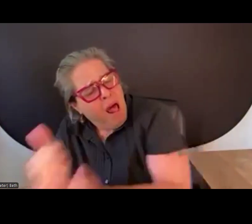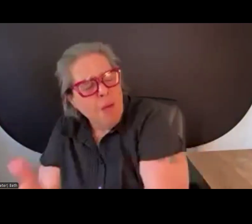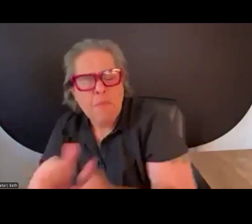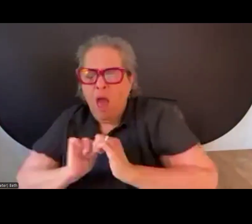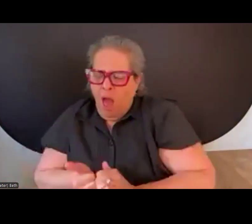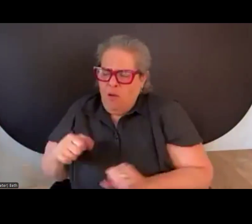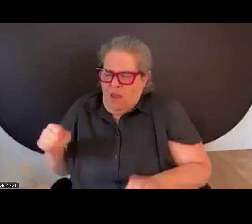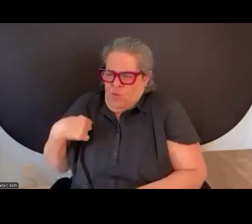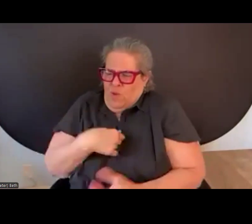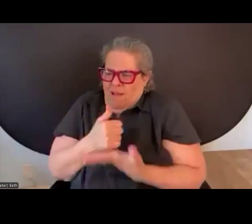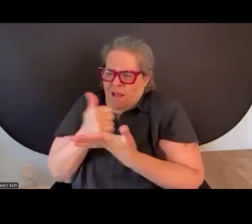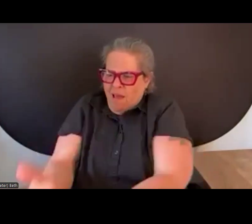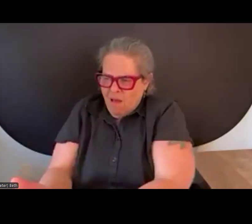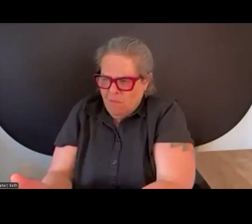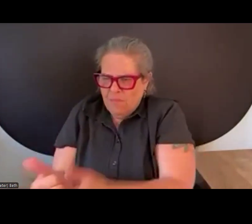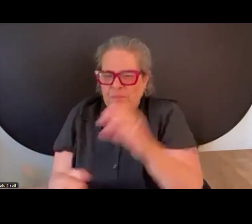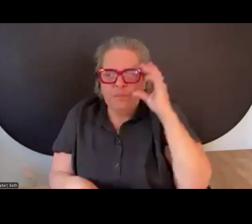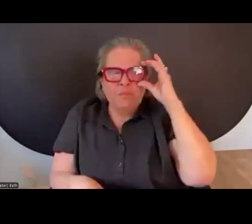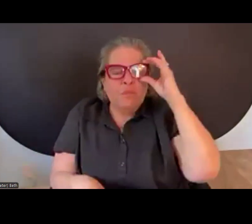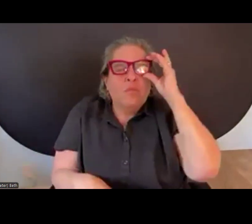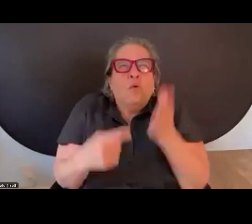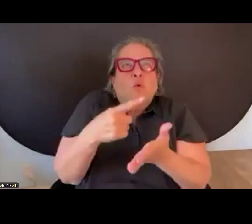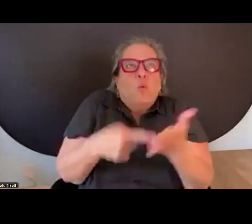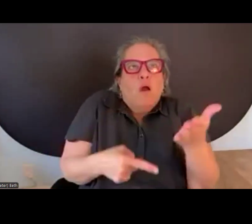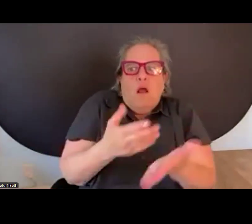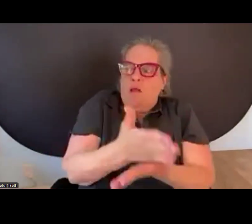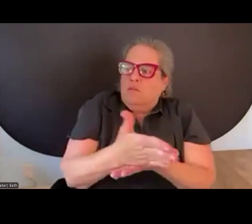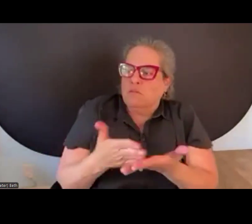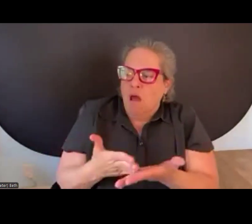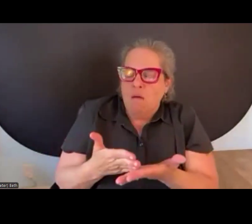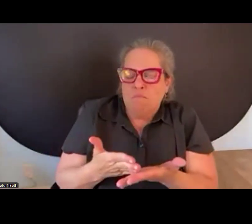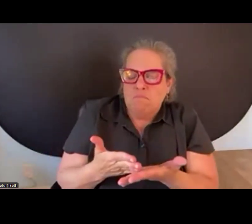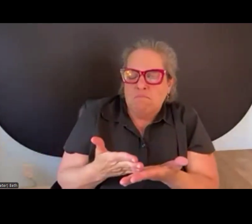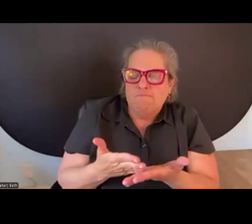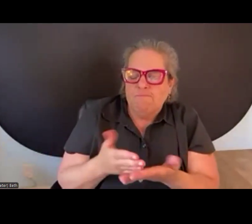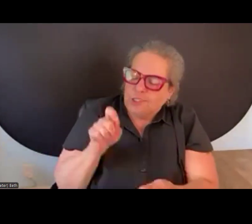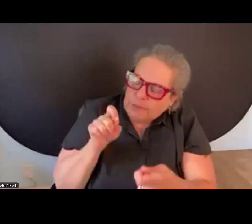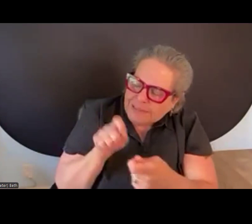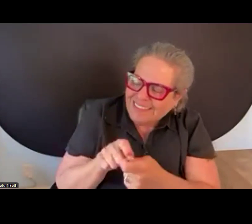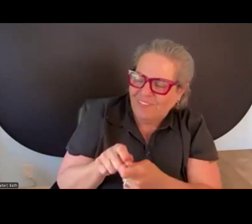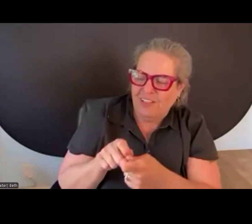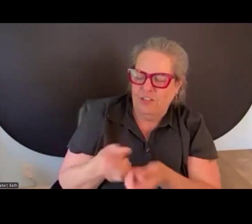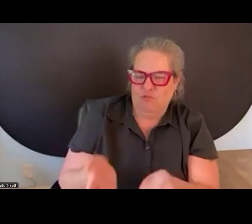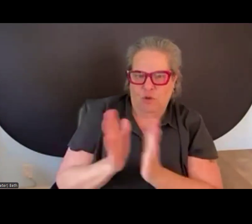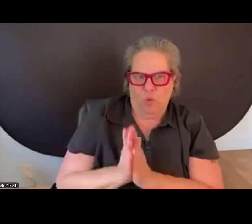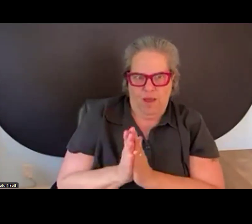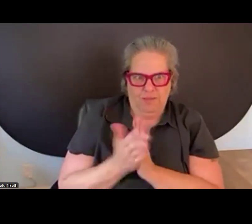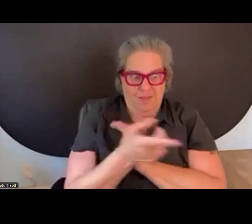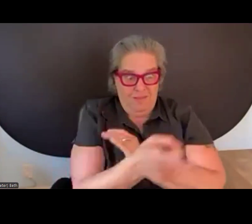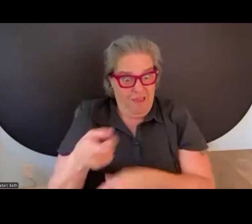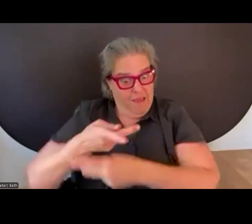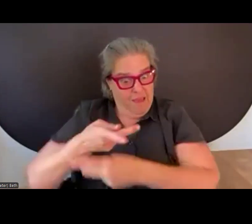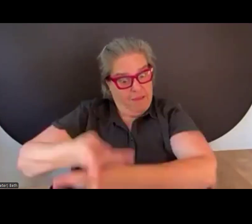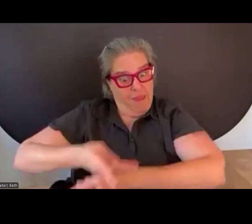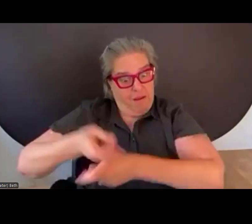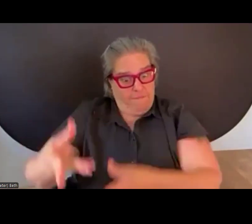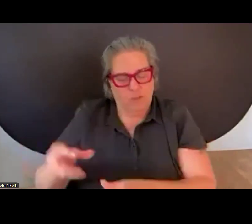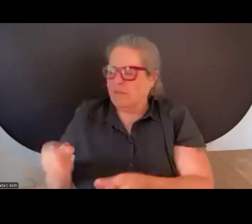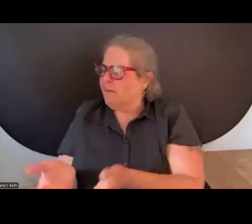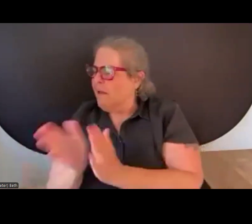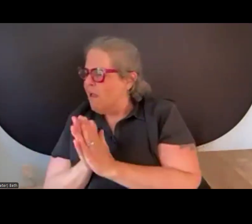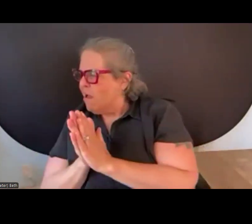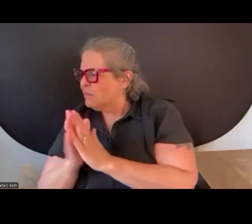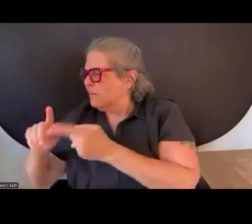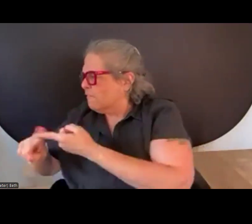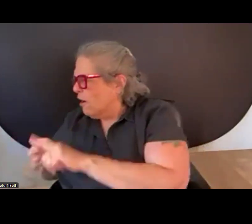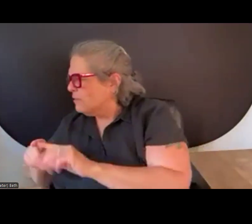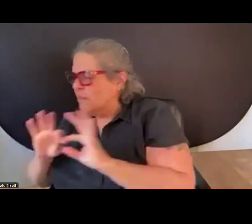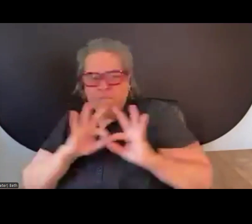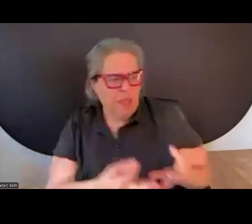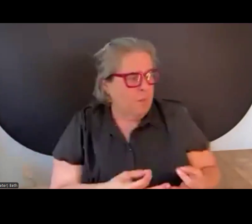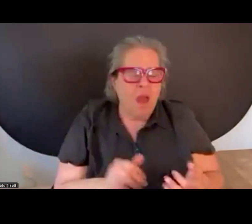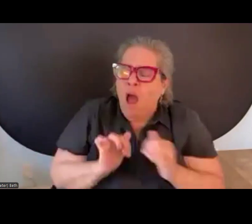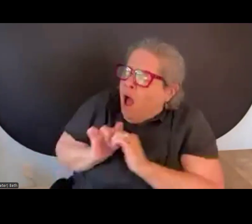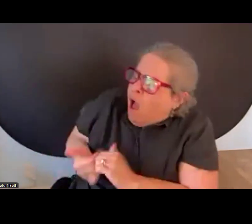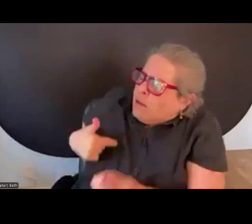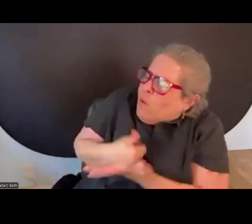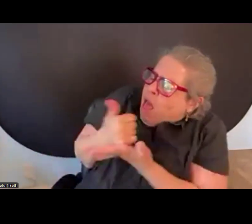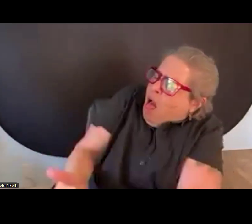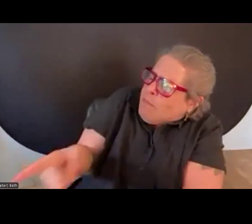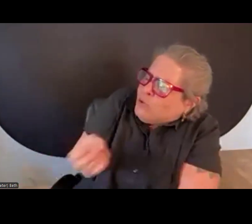What are some concrete examples of asks that caregivers can make of family, friends or neighbors when they're asking how can they help them?